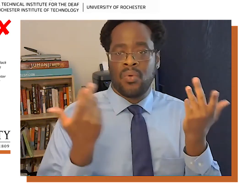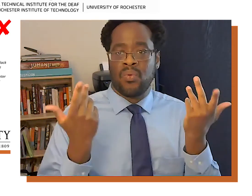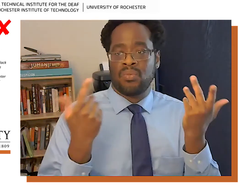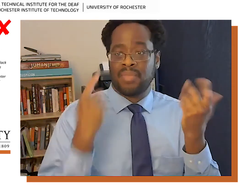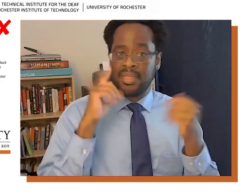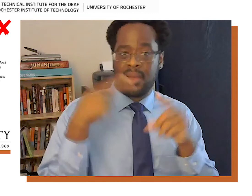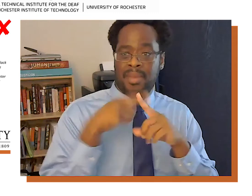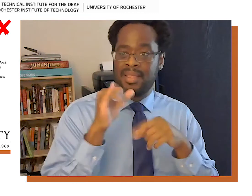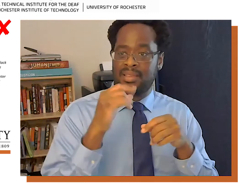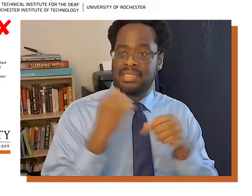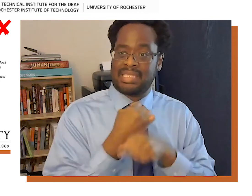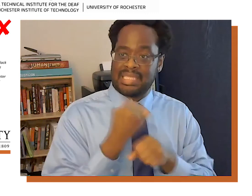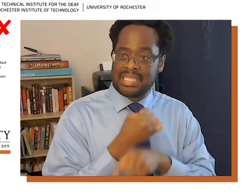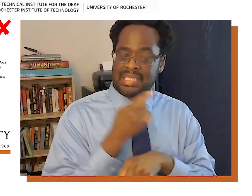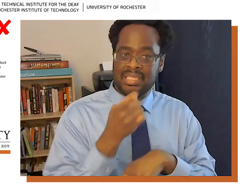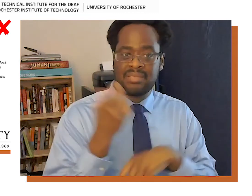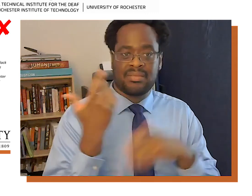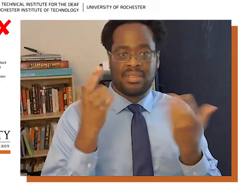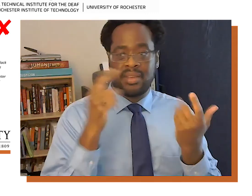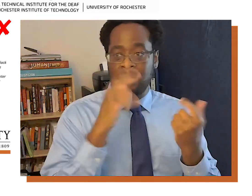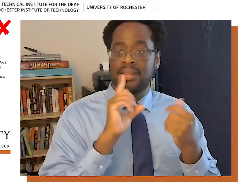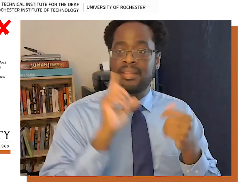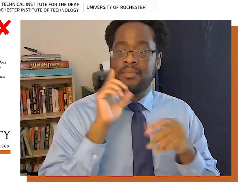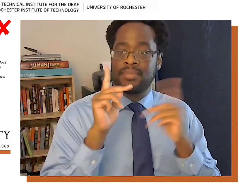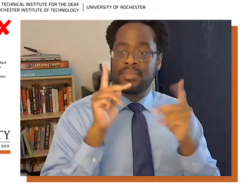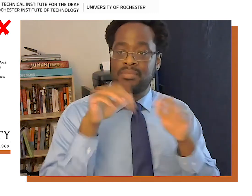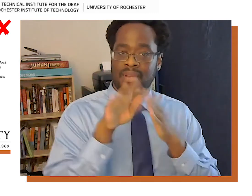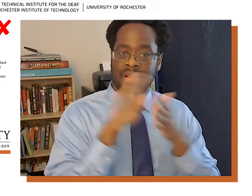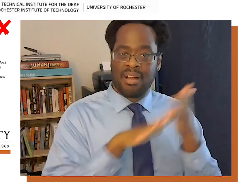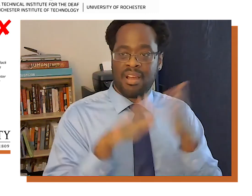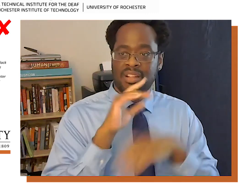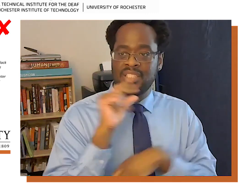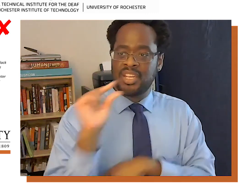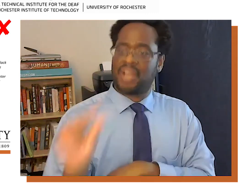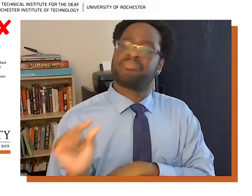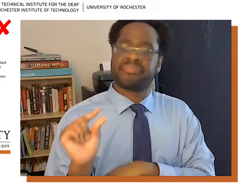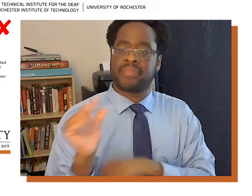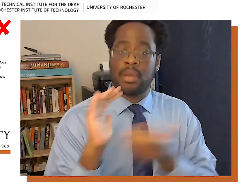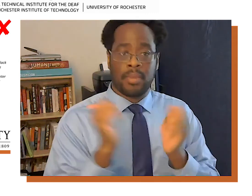to not get high scores on these, and I want to remind everyone of the statistics here that the number